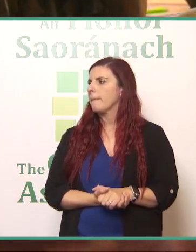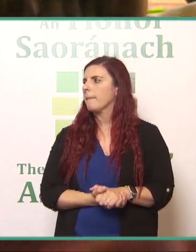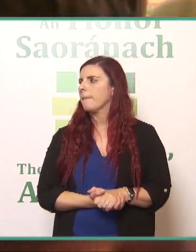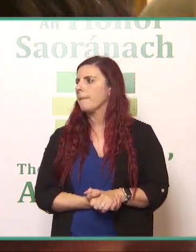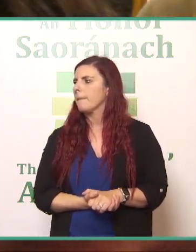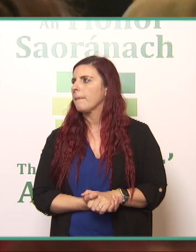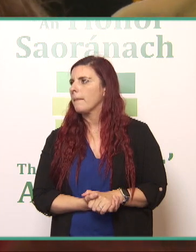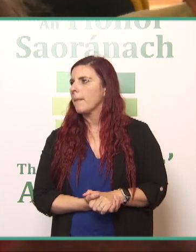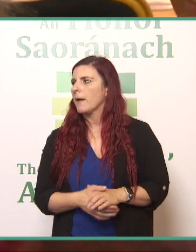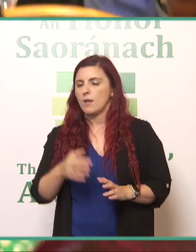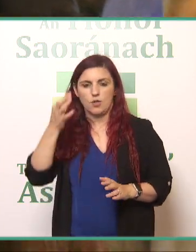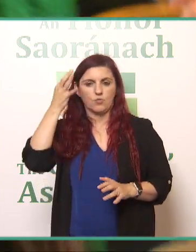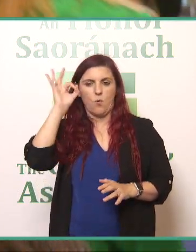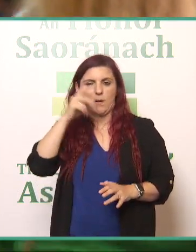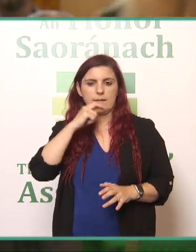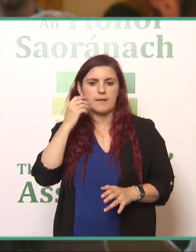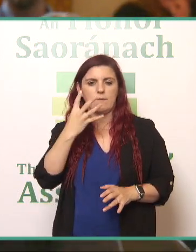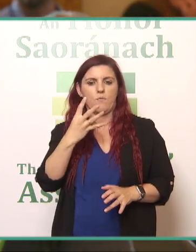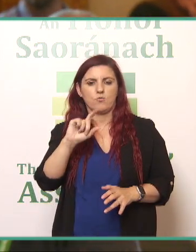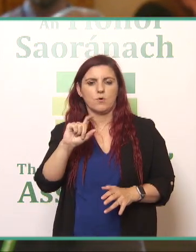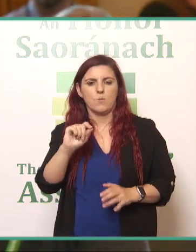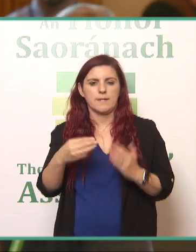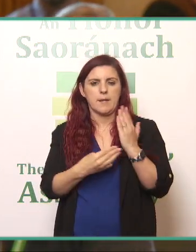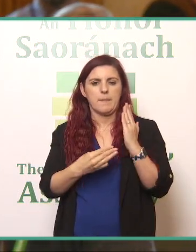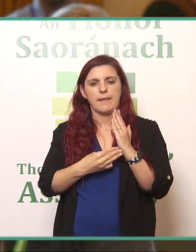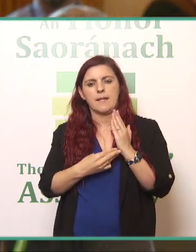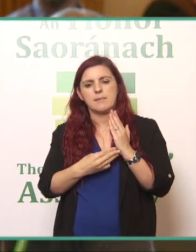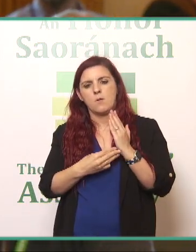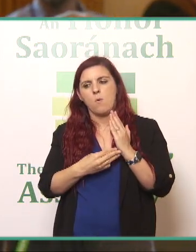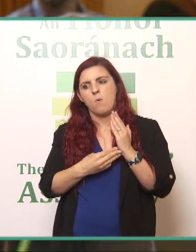Just just Googling it. It says 420 million. So